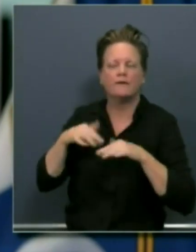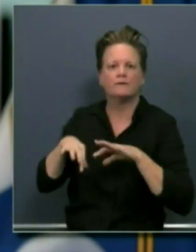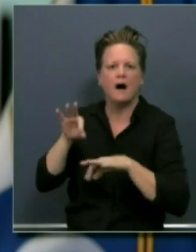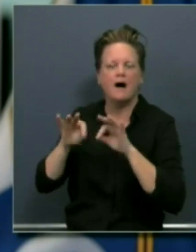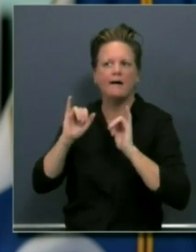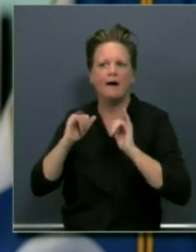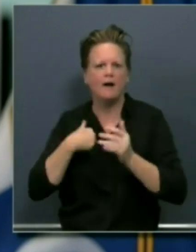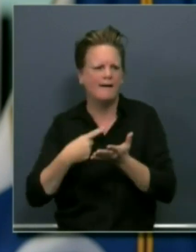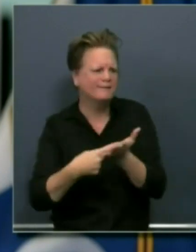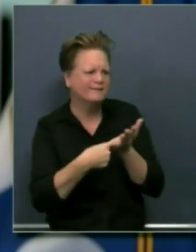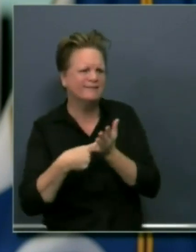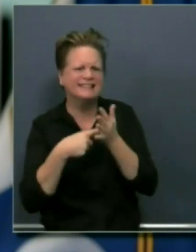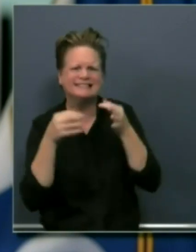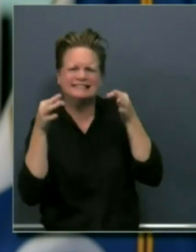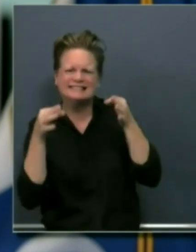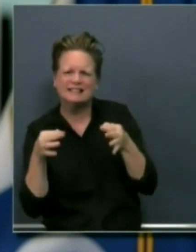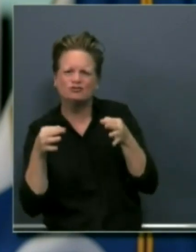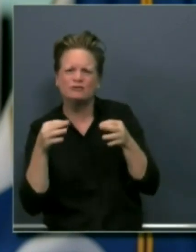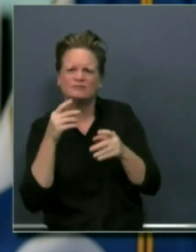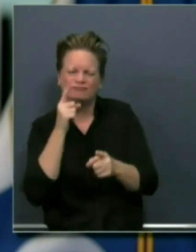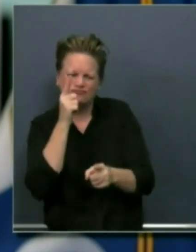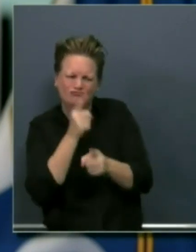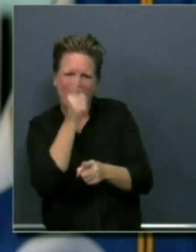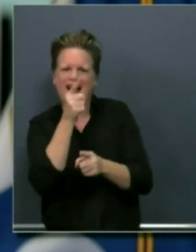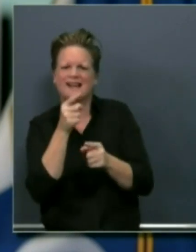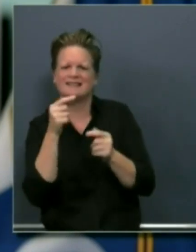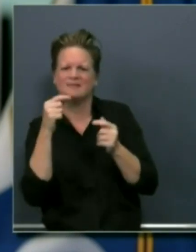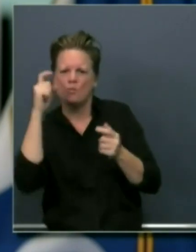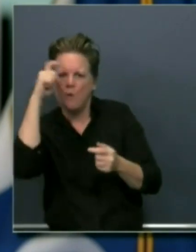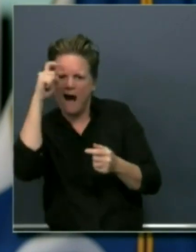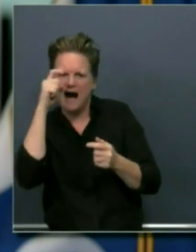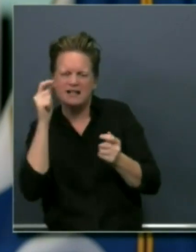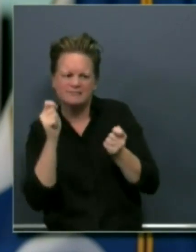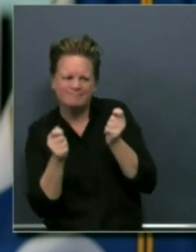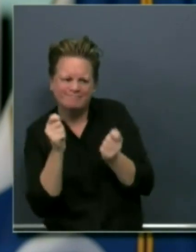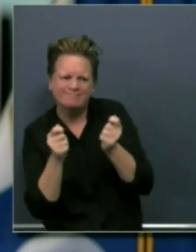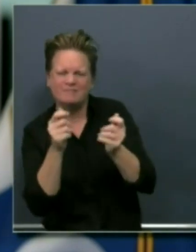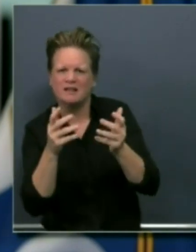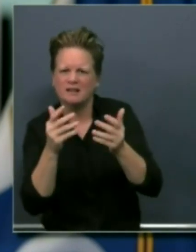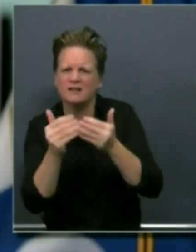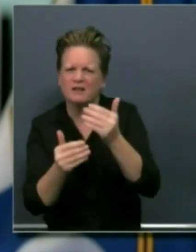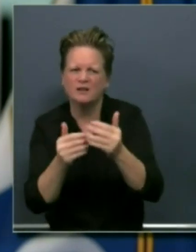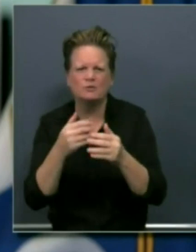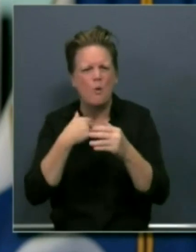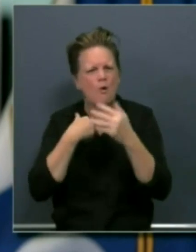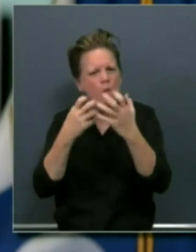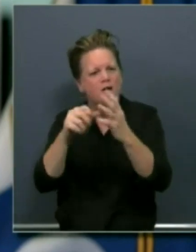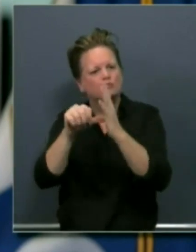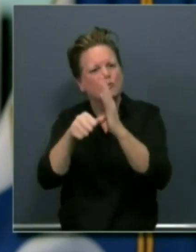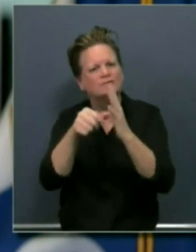AND SO. WILL BE MAKING SOME THIS THIS WEEK IN THAT THAT ARE IN ADDITION TO THE VARIANCE IS WHERE WE'RE ALL